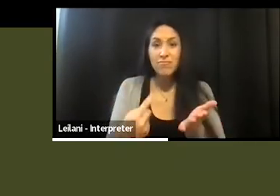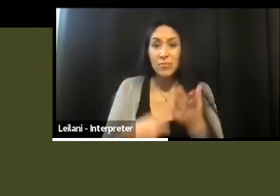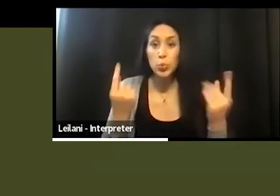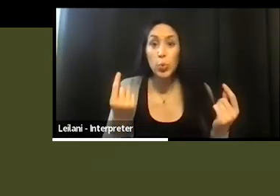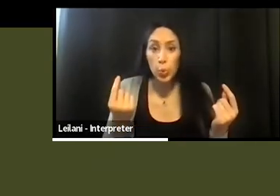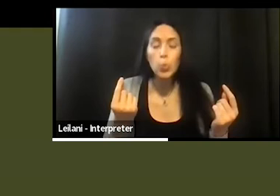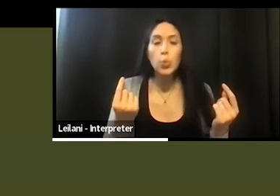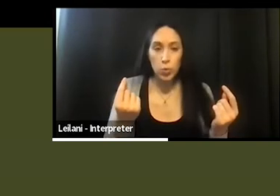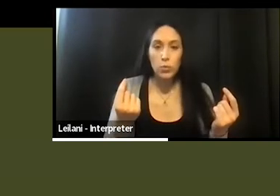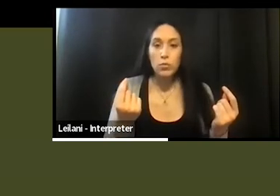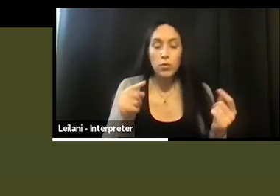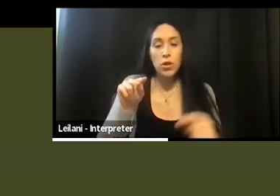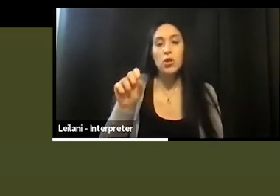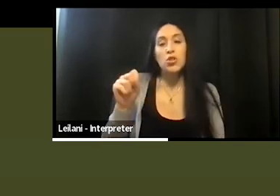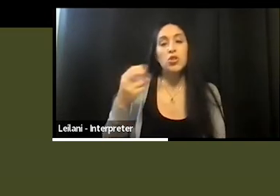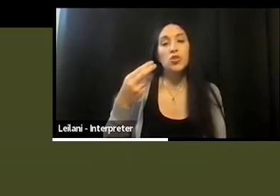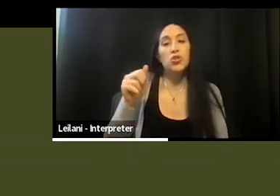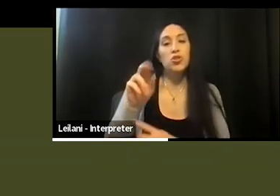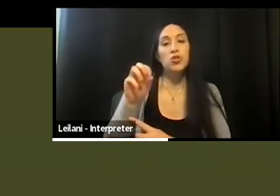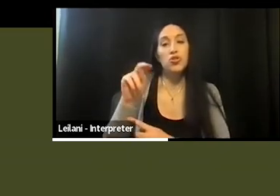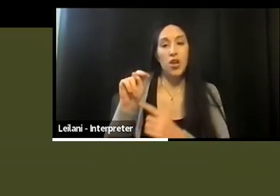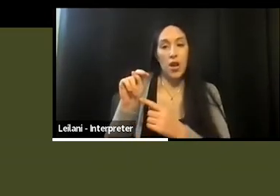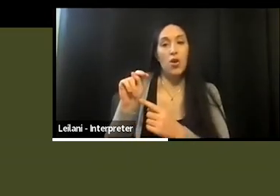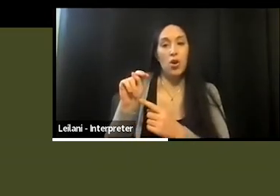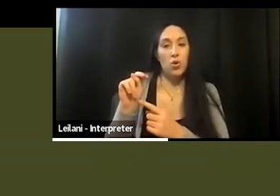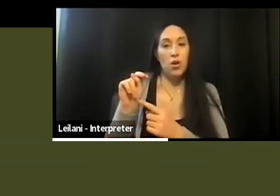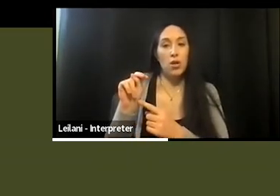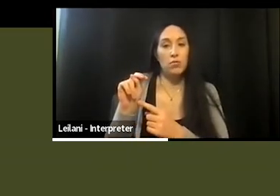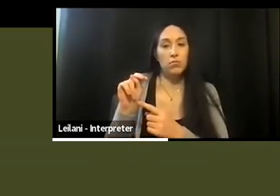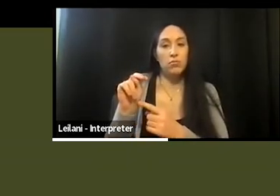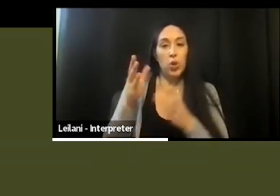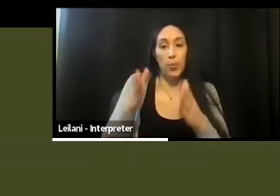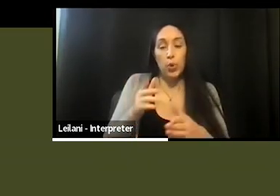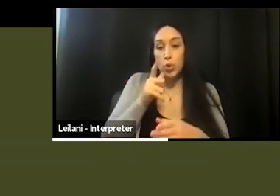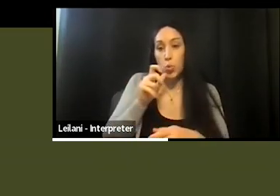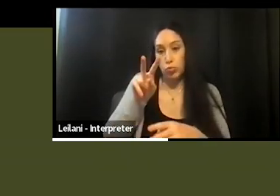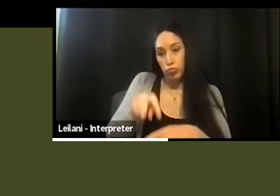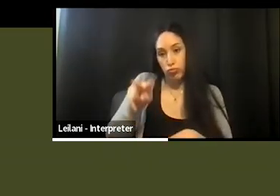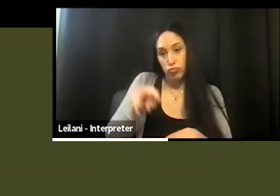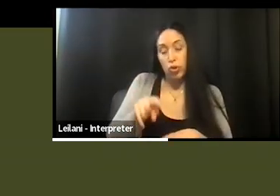Sharon is the person who's following the chat. If you wanna talk to our counselor or Beyssa,